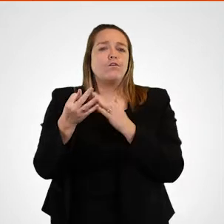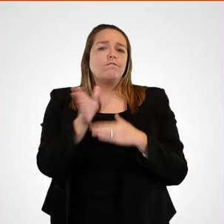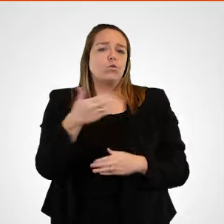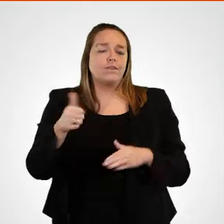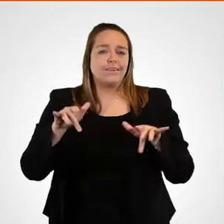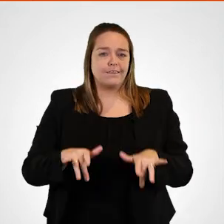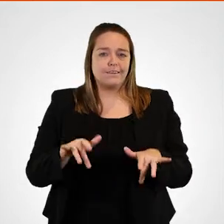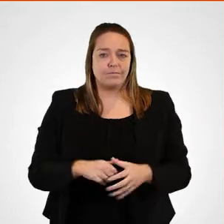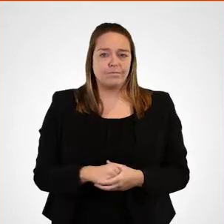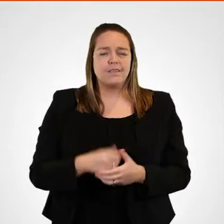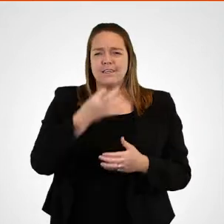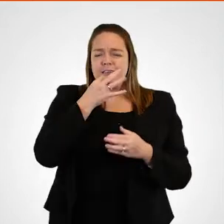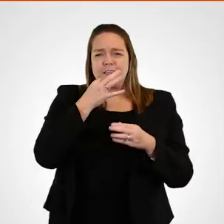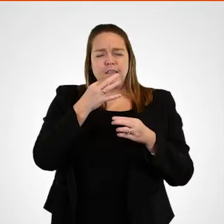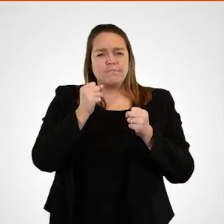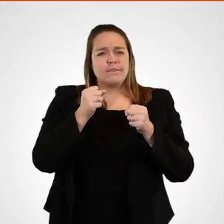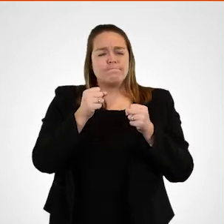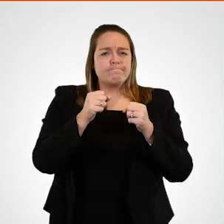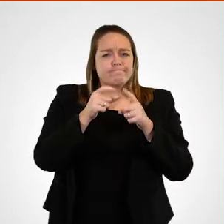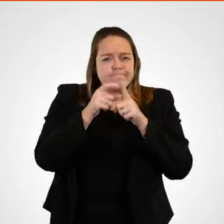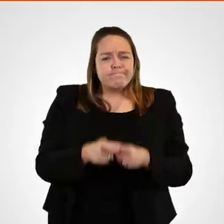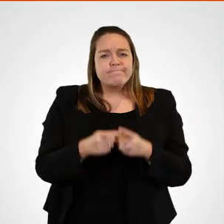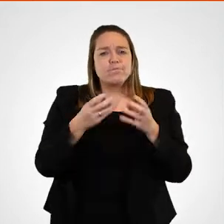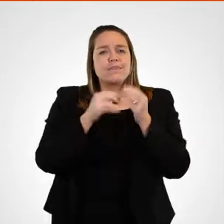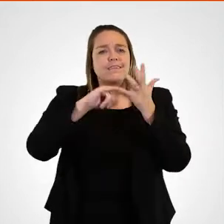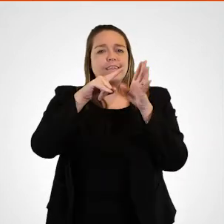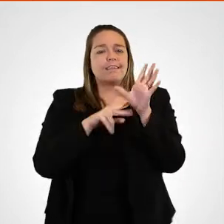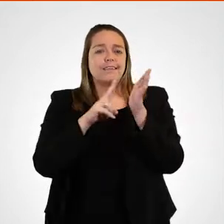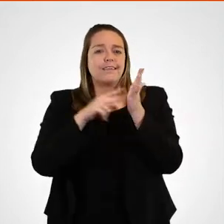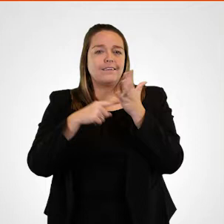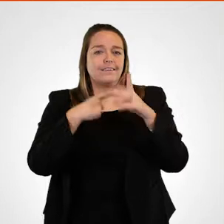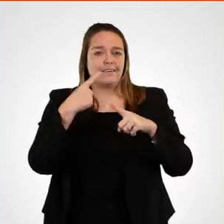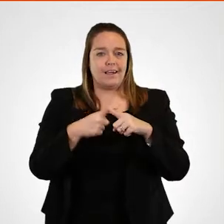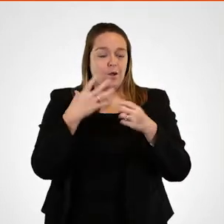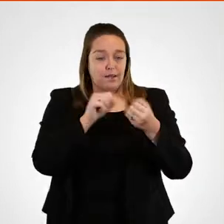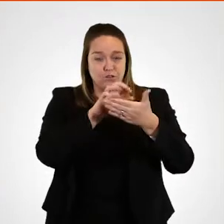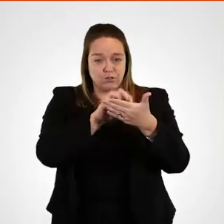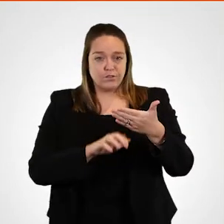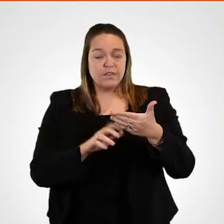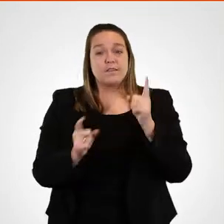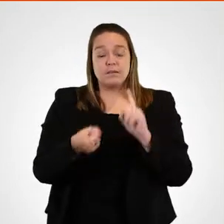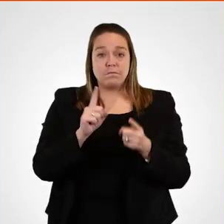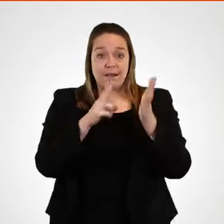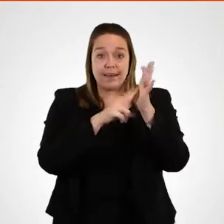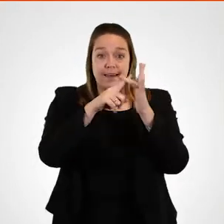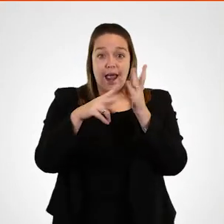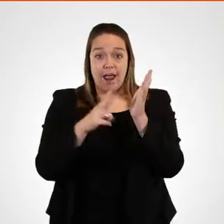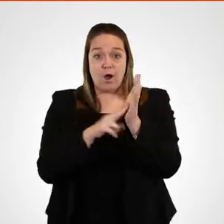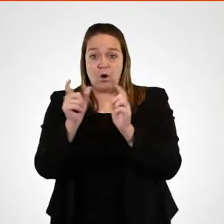It's the challenges of syntax that we see in text, where sometimes the noun appears in the beginning